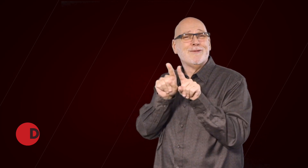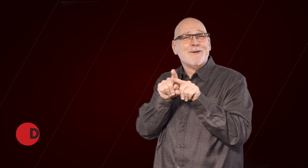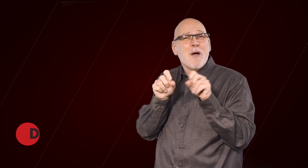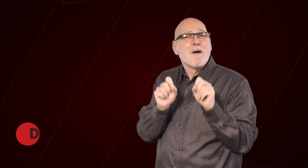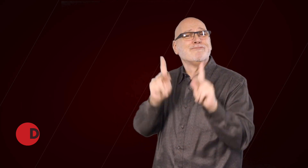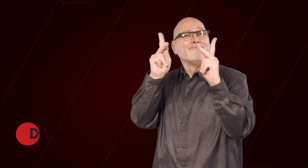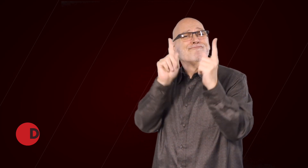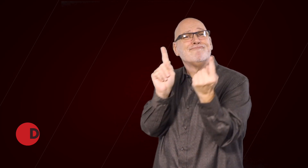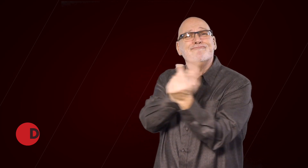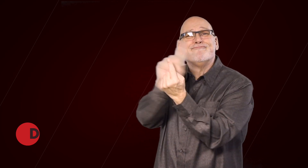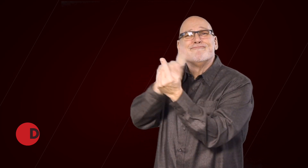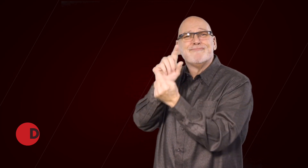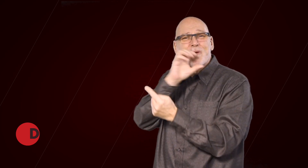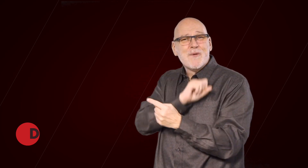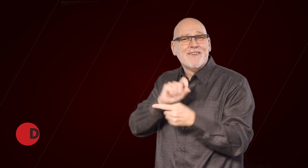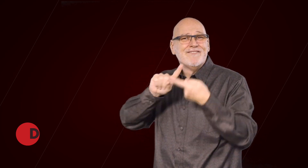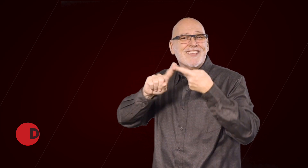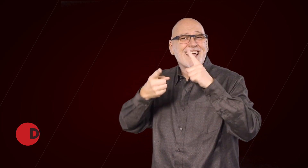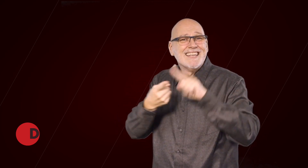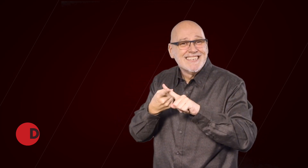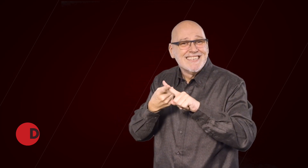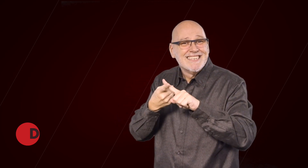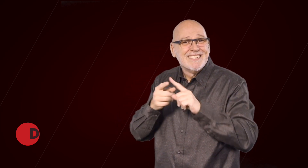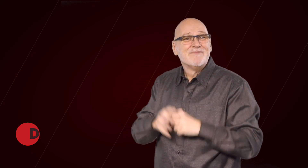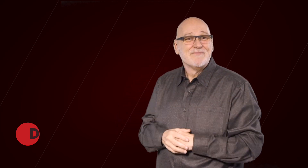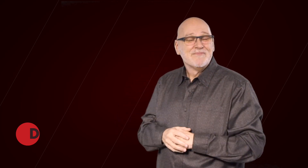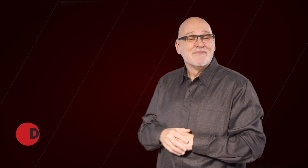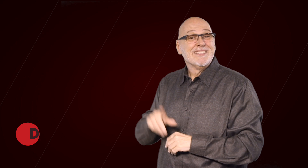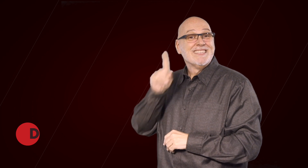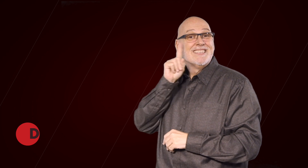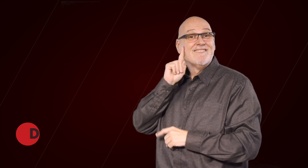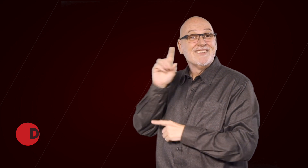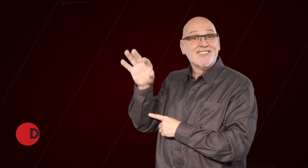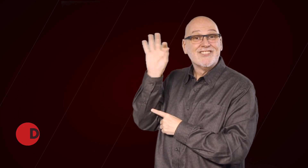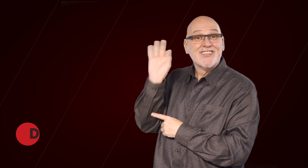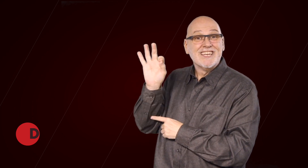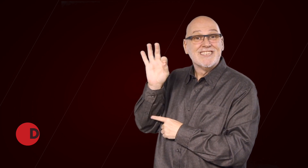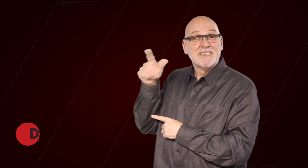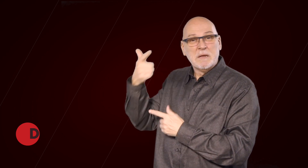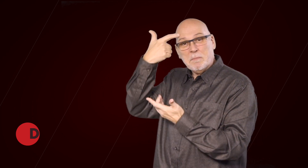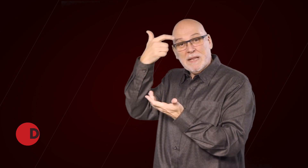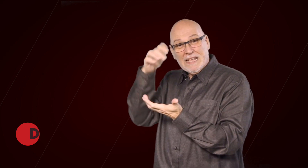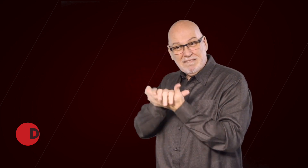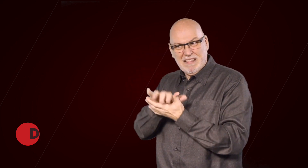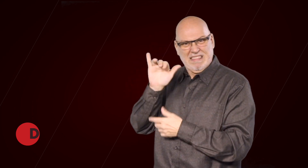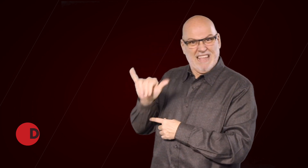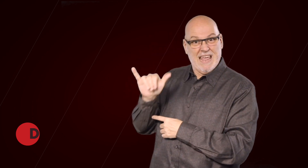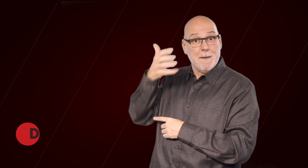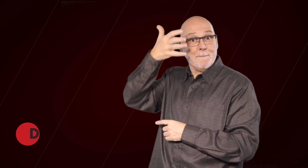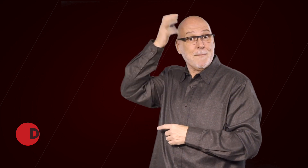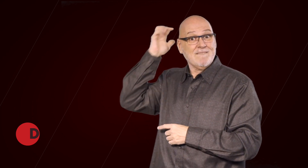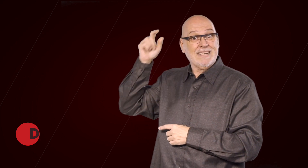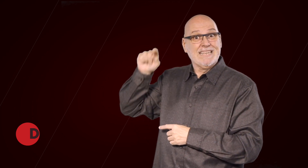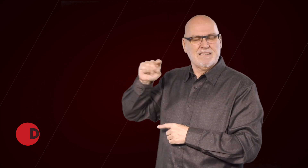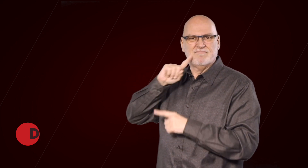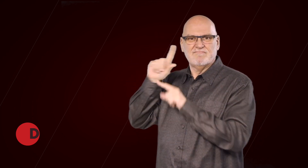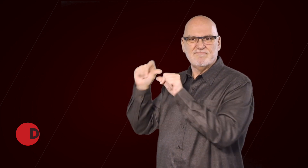and opportunities to meet old friends! DeafDots believes that